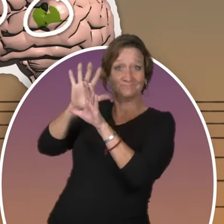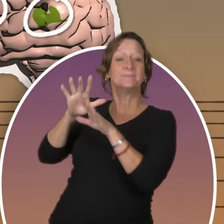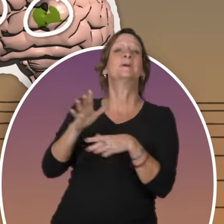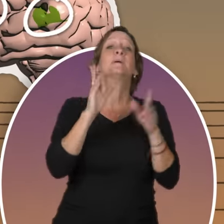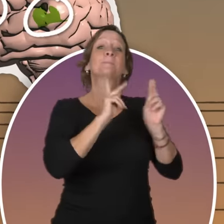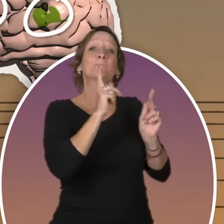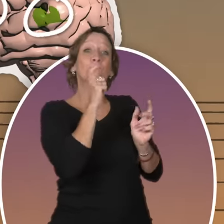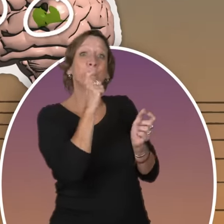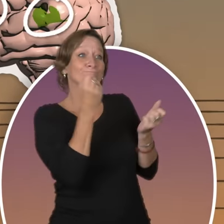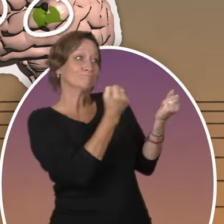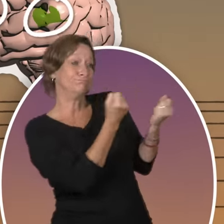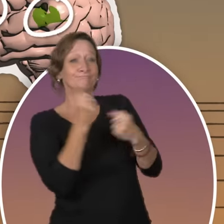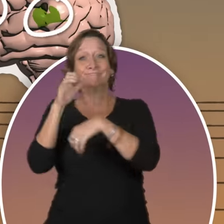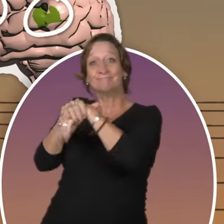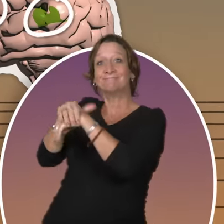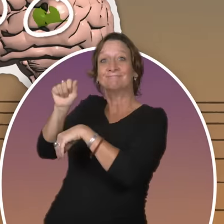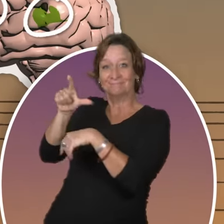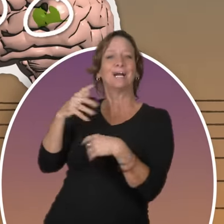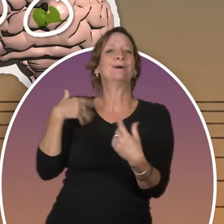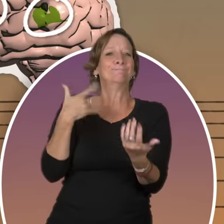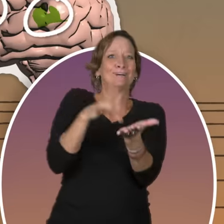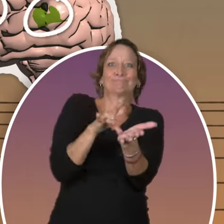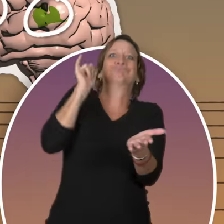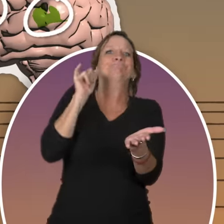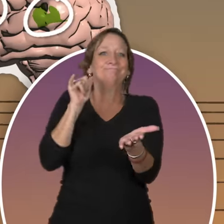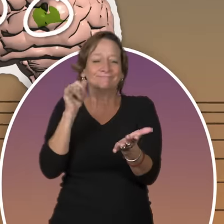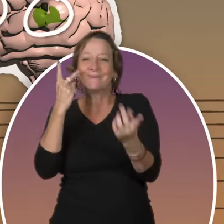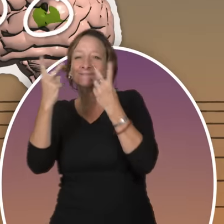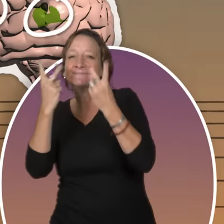people who speak and sign get a boost in visual and spatial processes too,